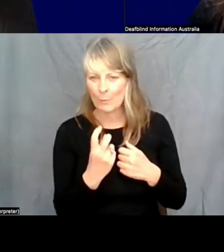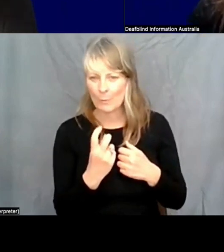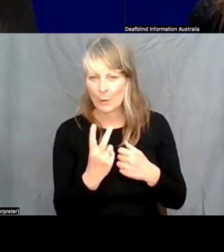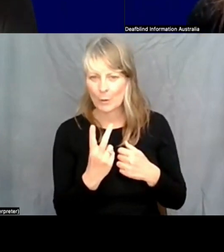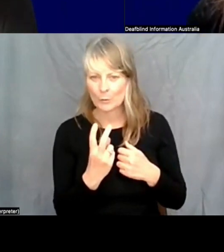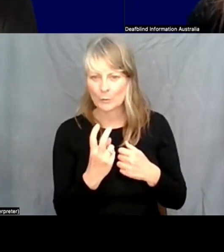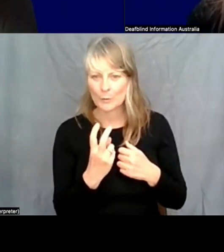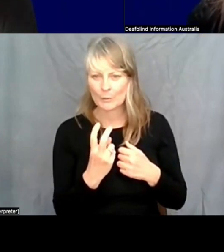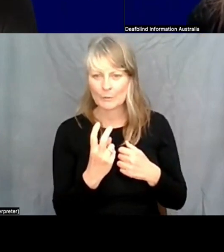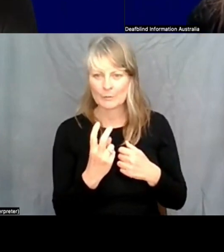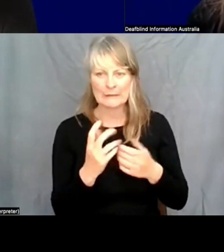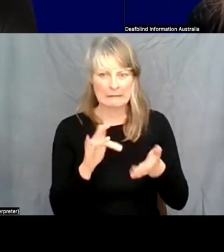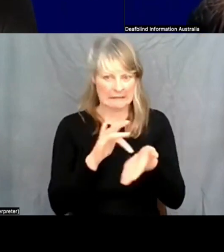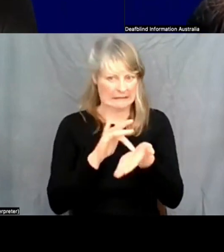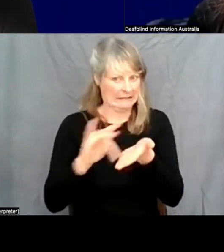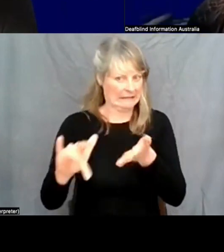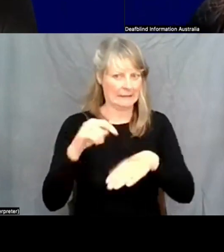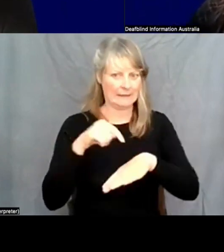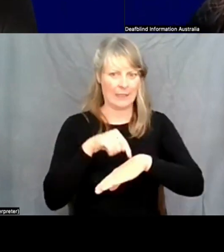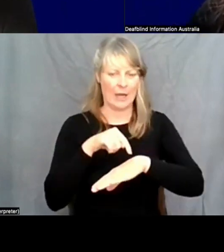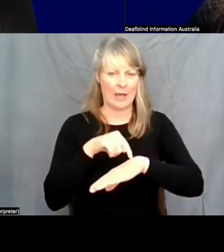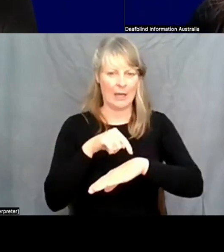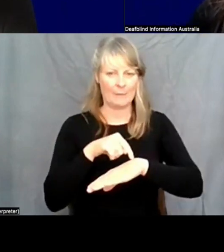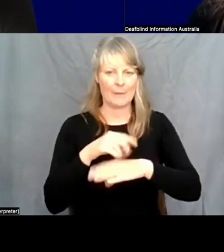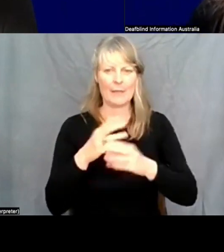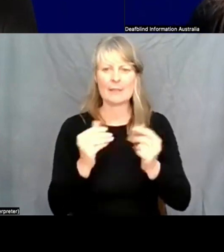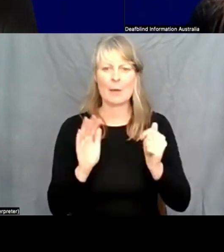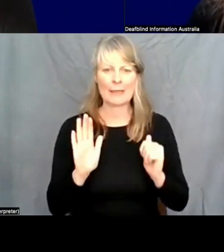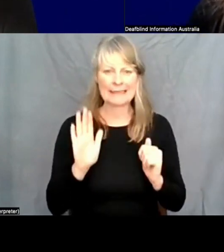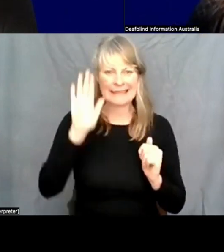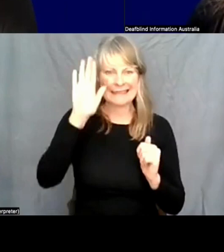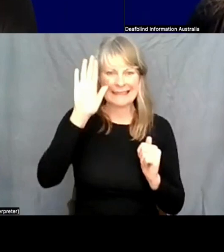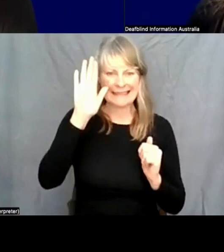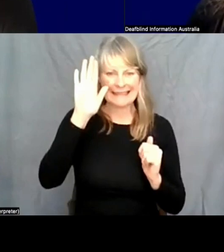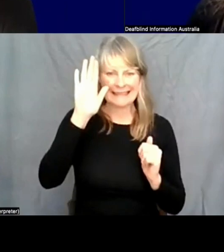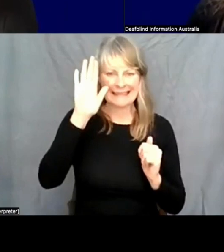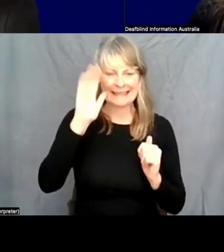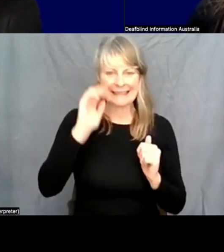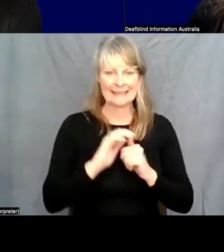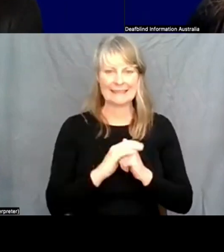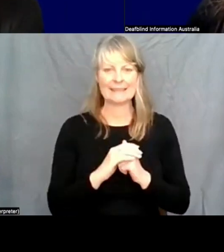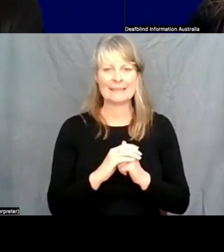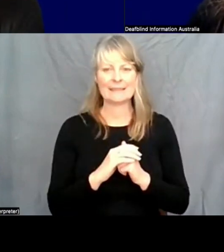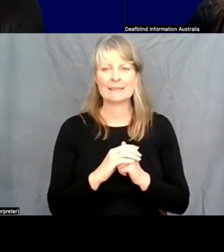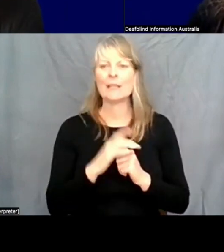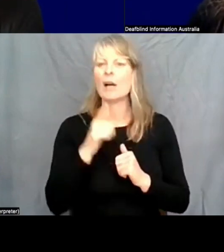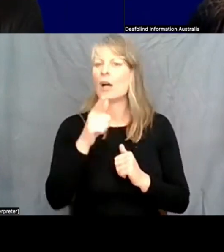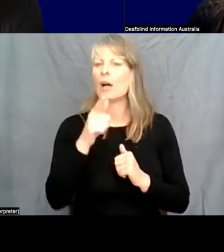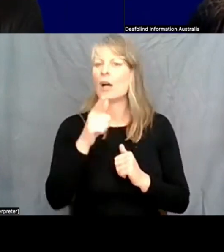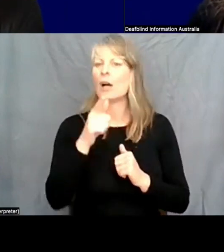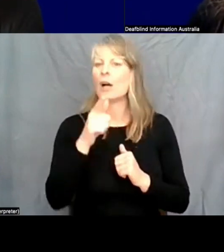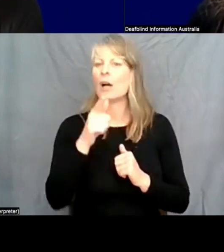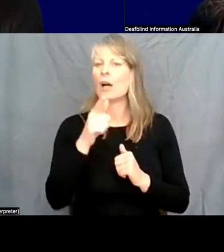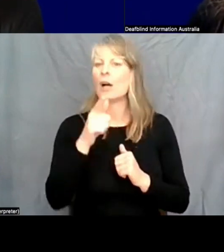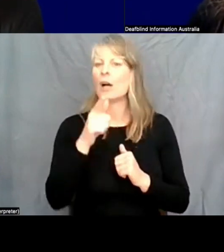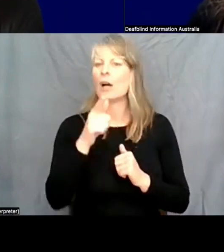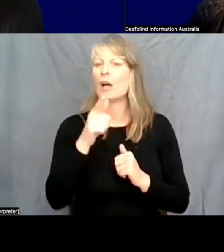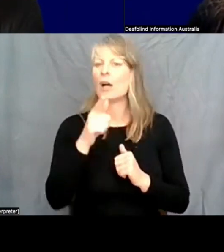we have run out of time and I do see someone with a hand up. You are very welcome to email me or Steve